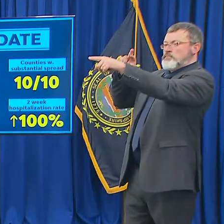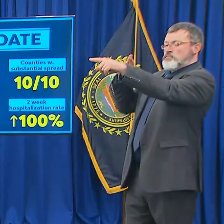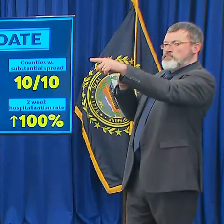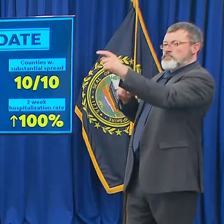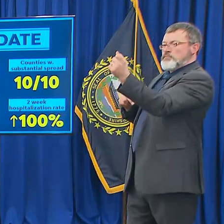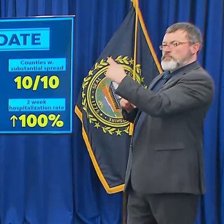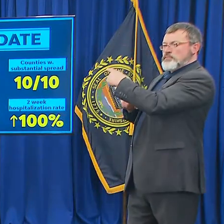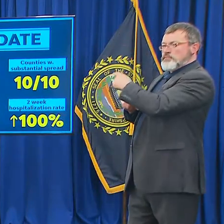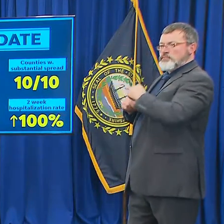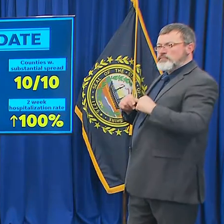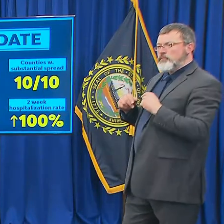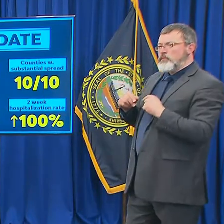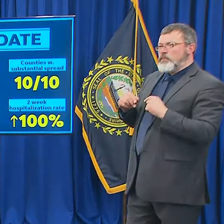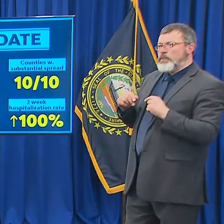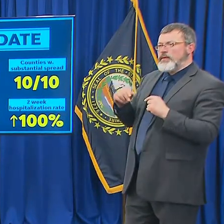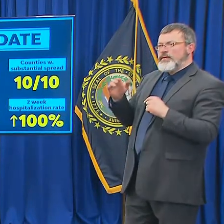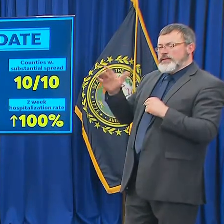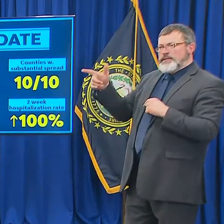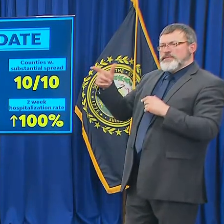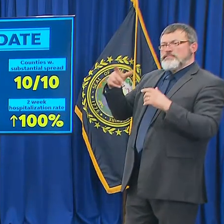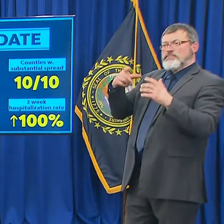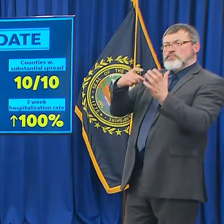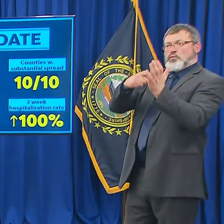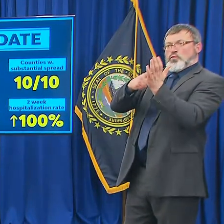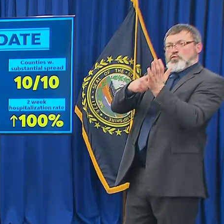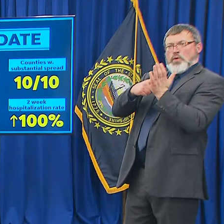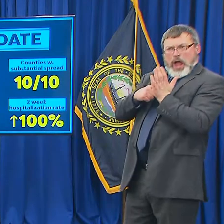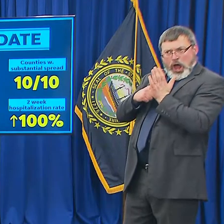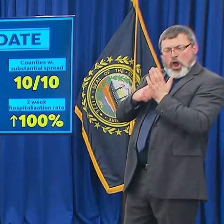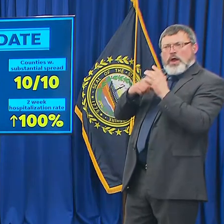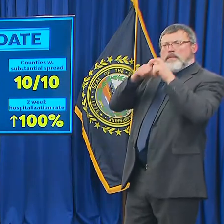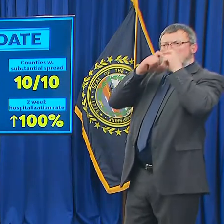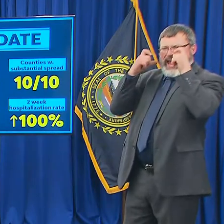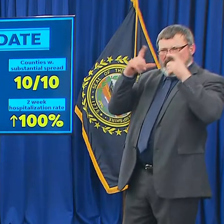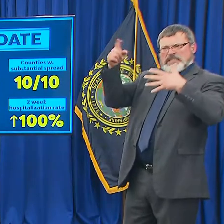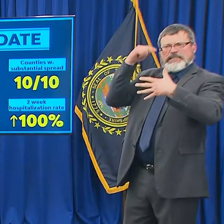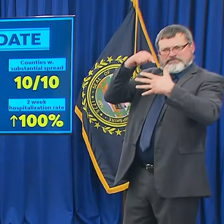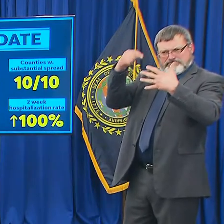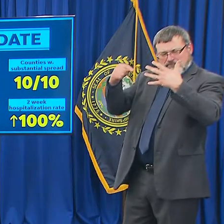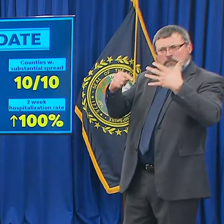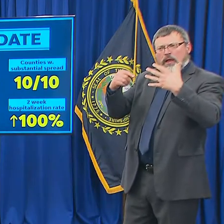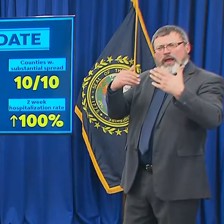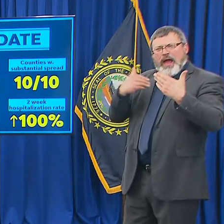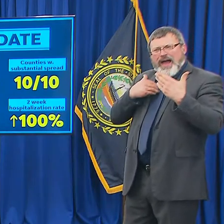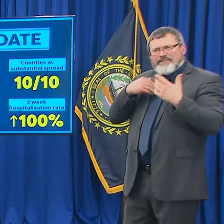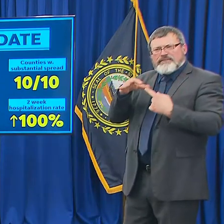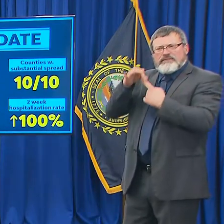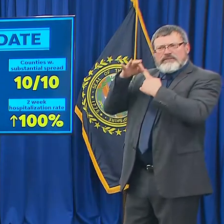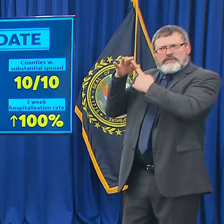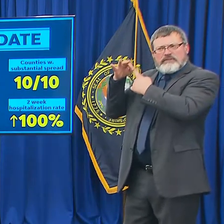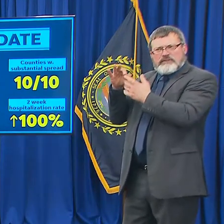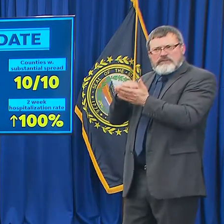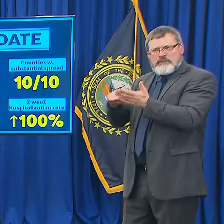There's a couple other things in there. Nothing out of the ordinary by any means flouted what's going to happen.